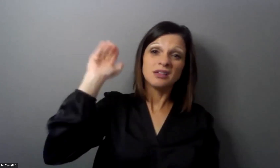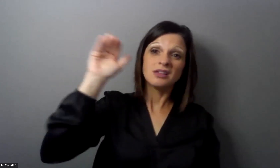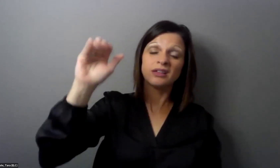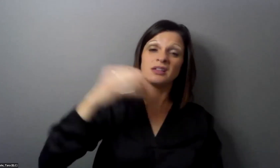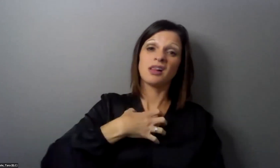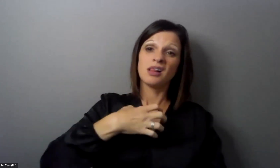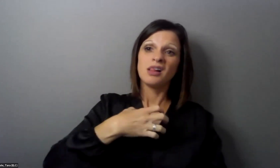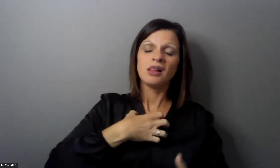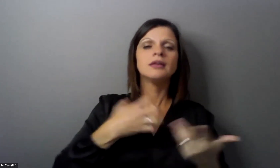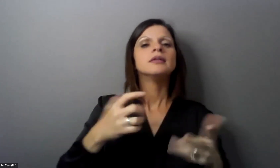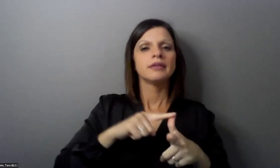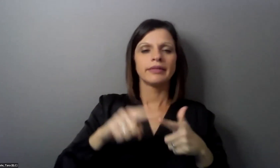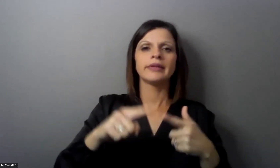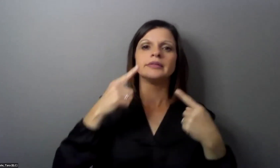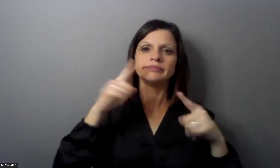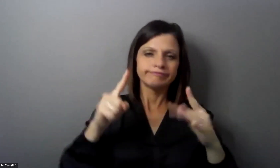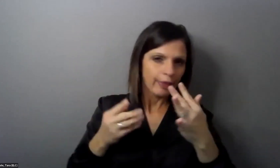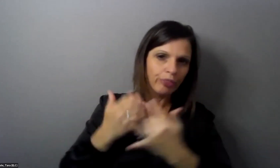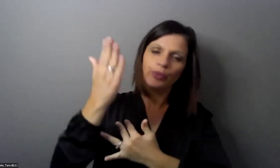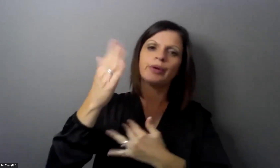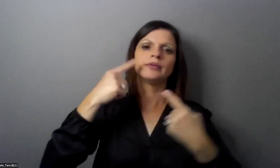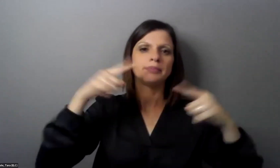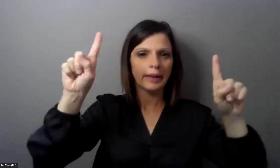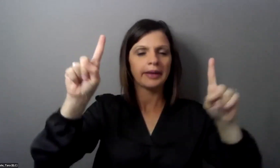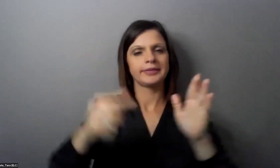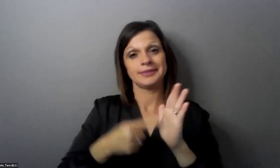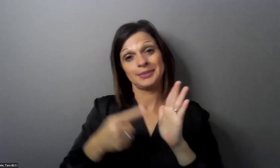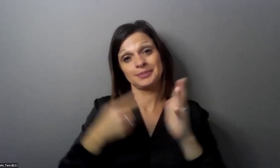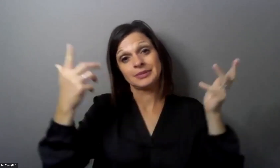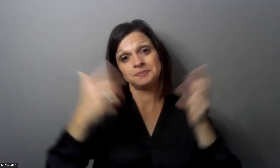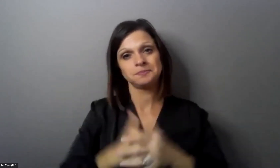Awesome, thanks. Jessica, we would love some words of wisdom from you before we turn it over to Michelle.